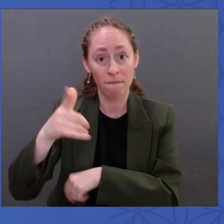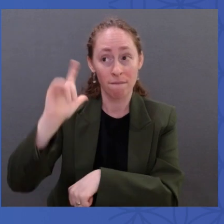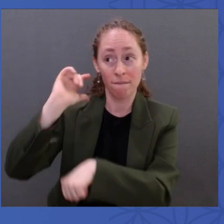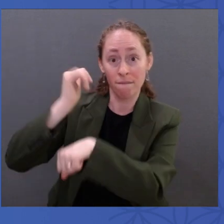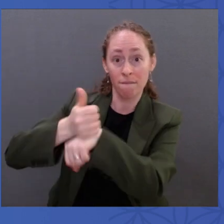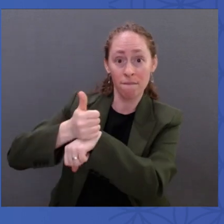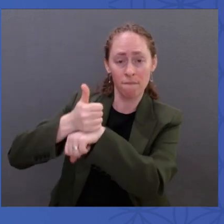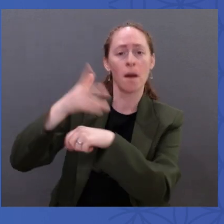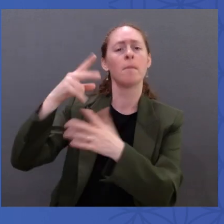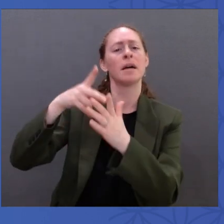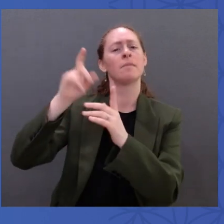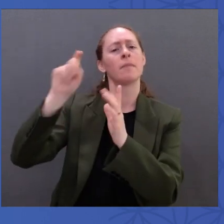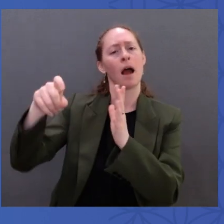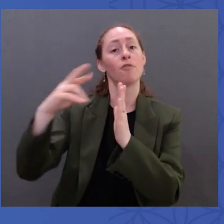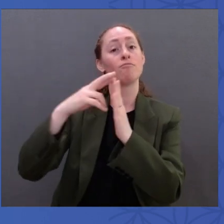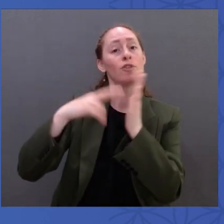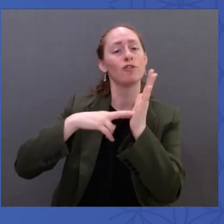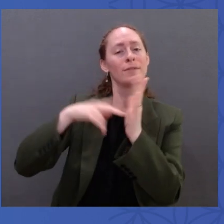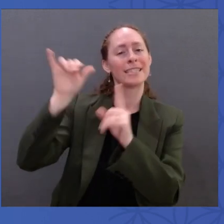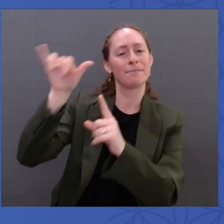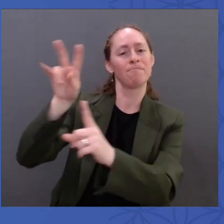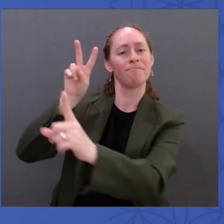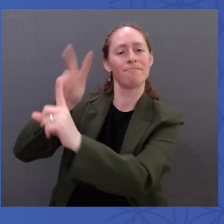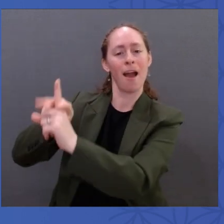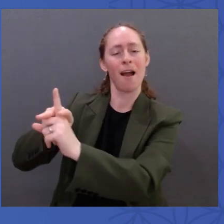improving transparency and predictability